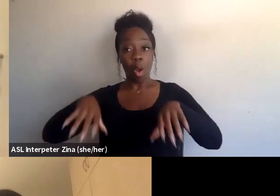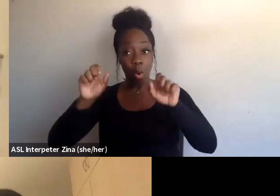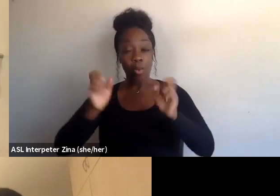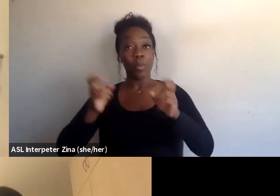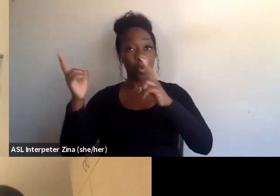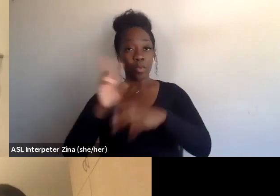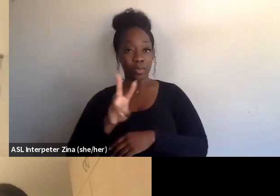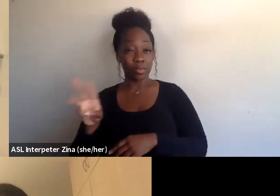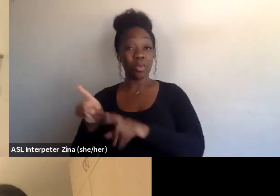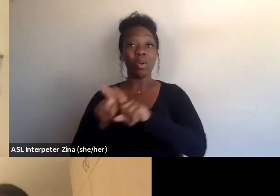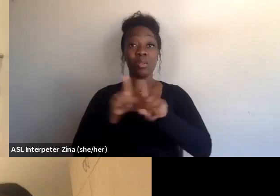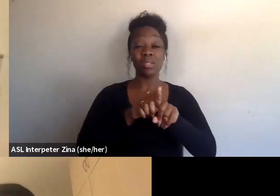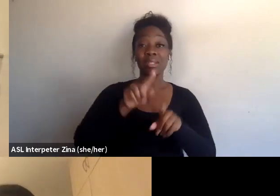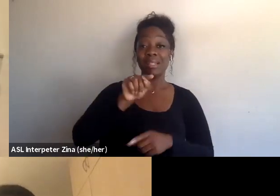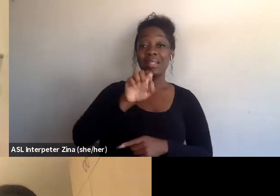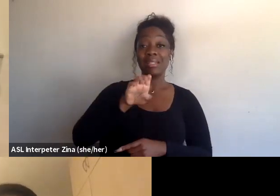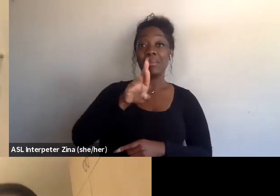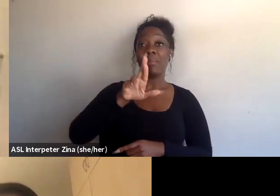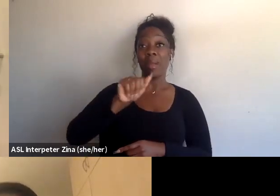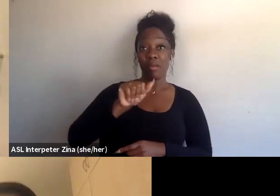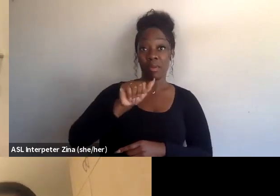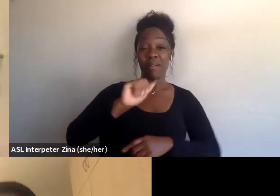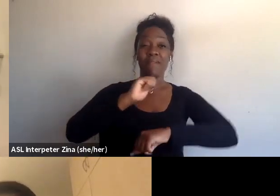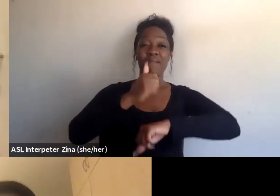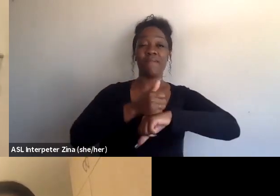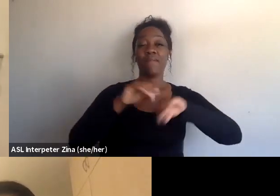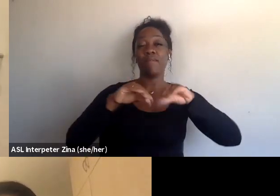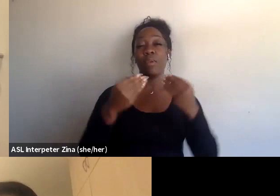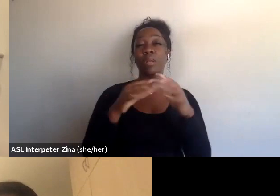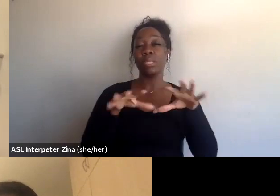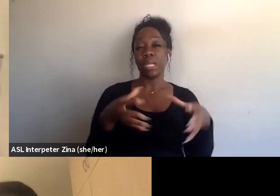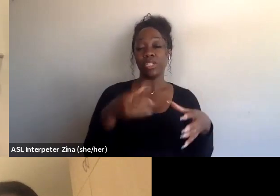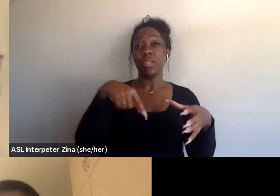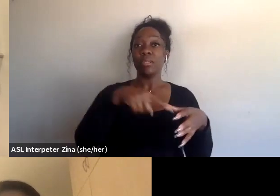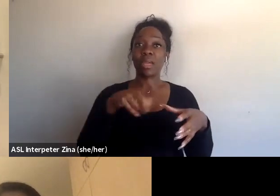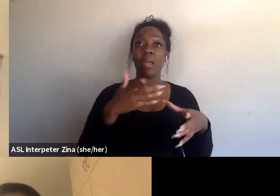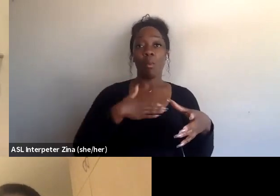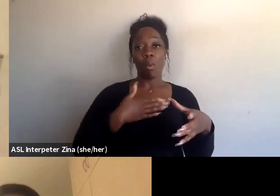and the Nairobi Musical Theater Initiative who are co-presenters and partners on this series with us.